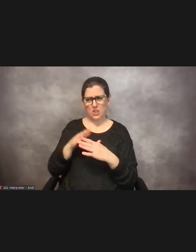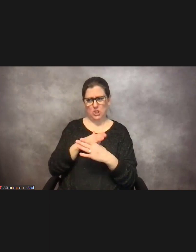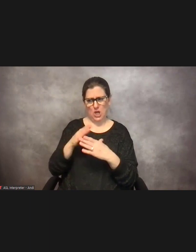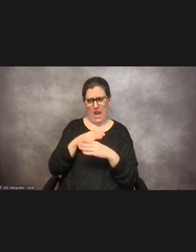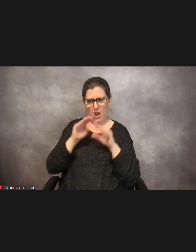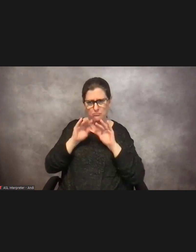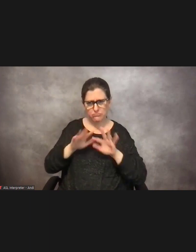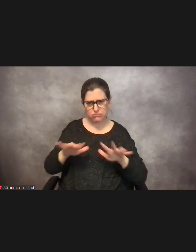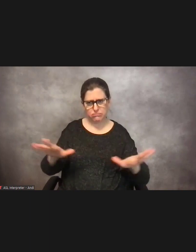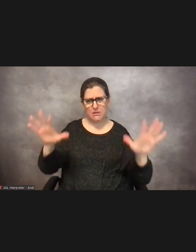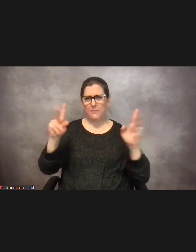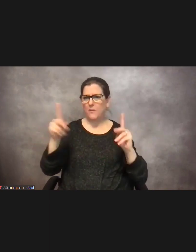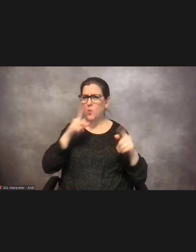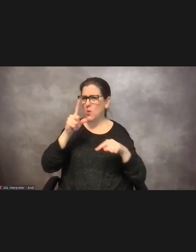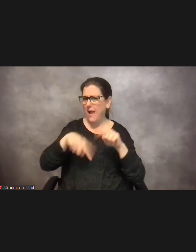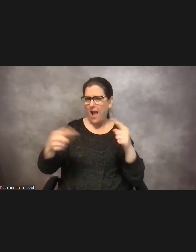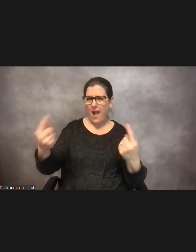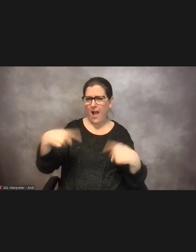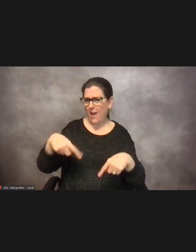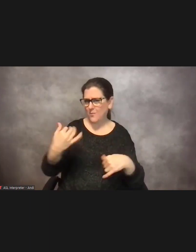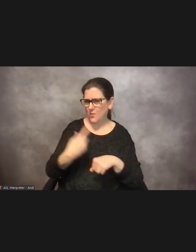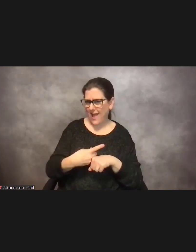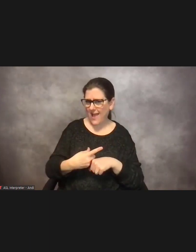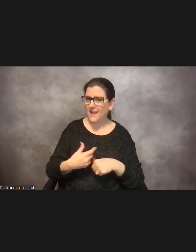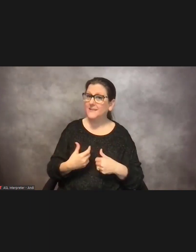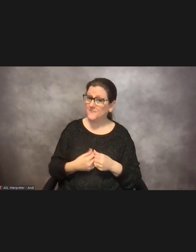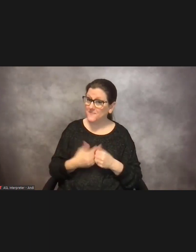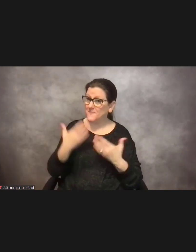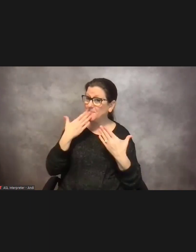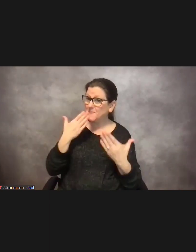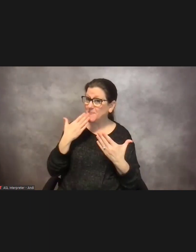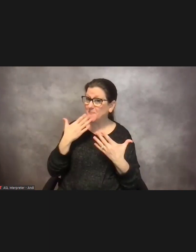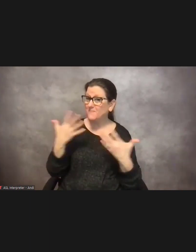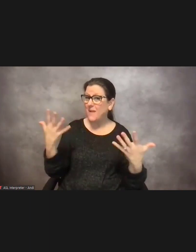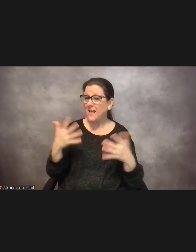it with others who may not have been able to attend live with us today.